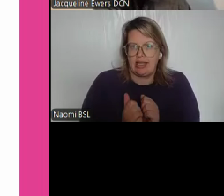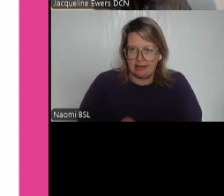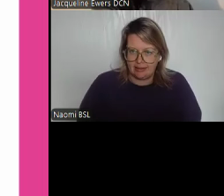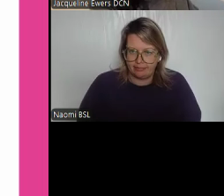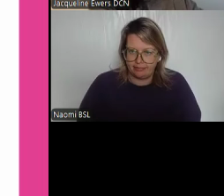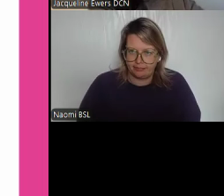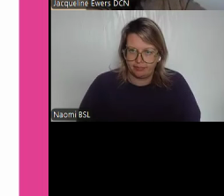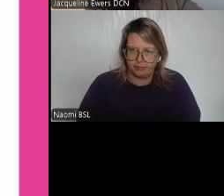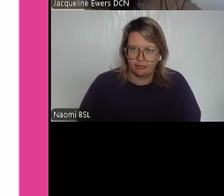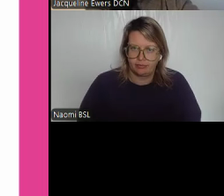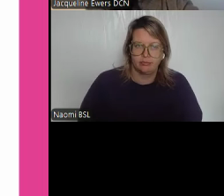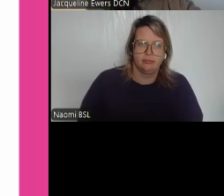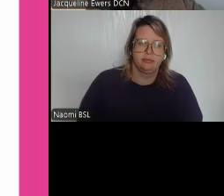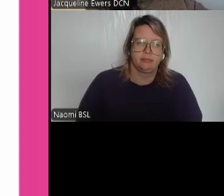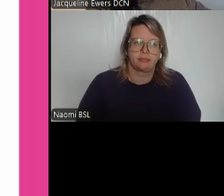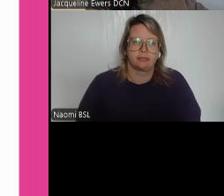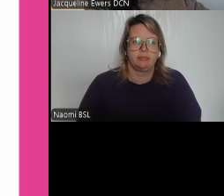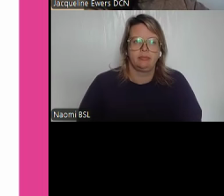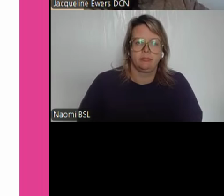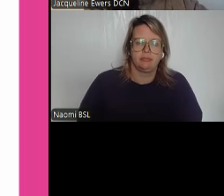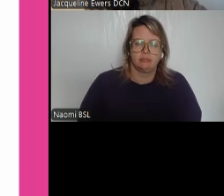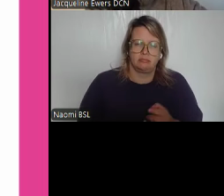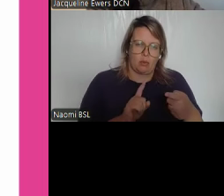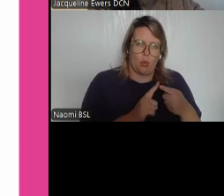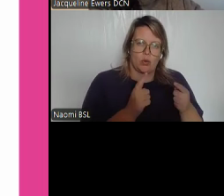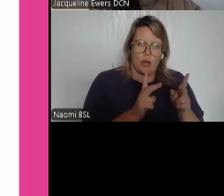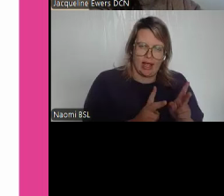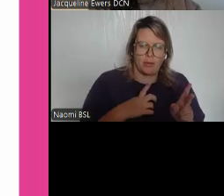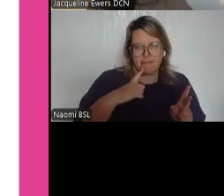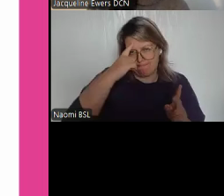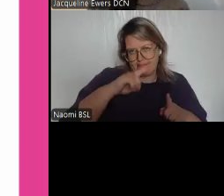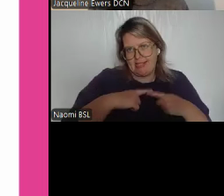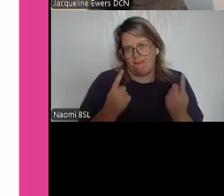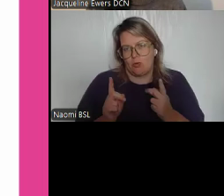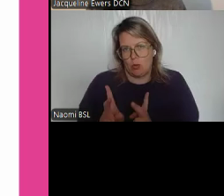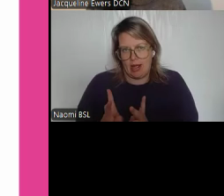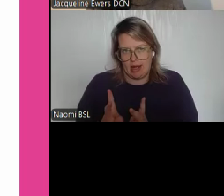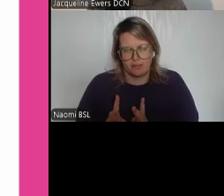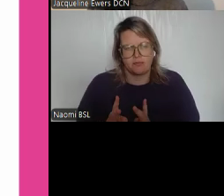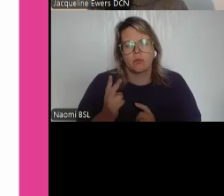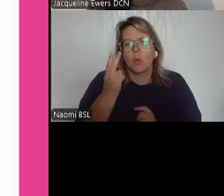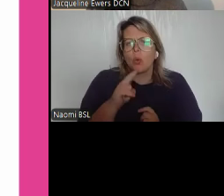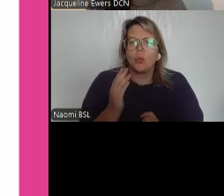I'm now going to look at an alternative to this. This is called the soft opt-in.